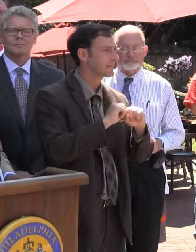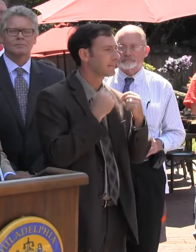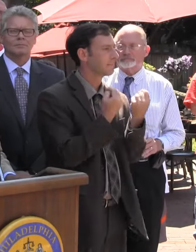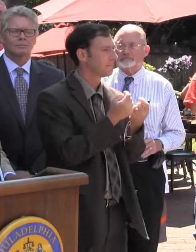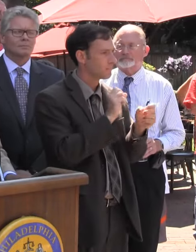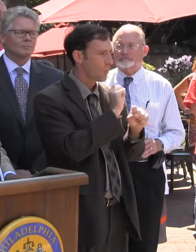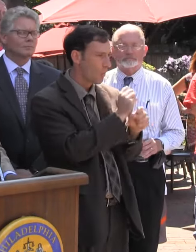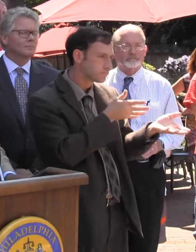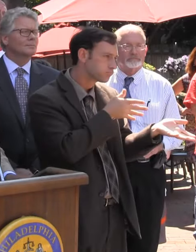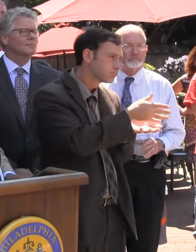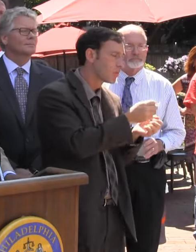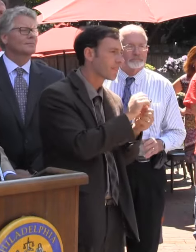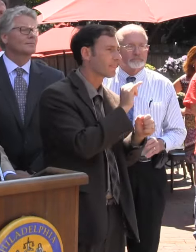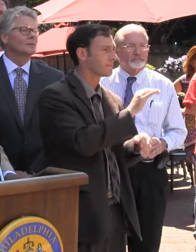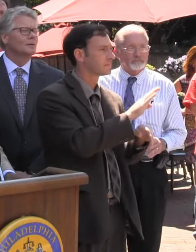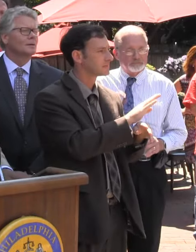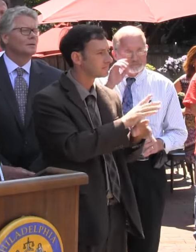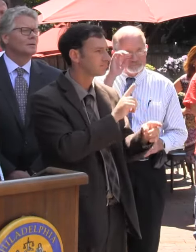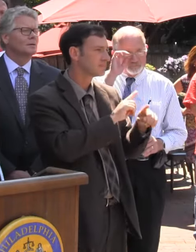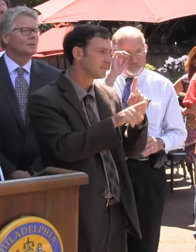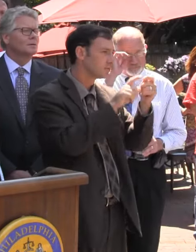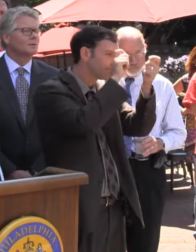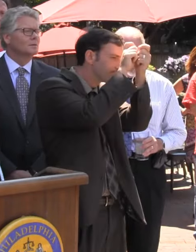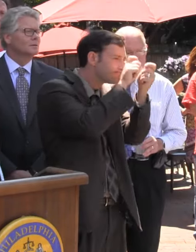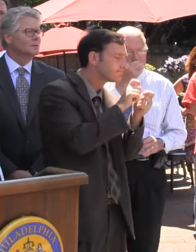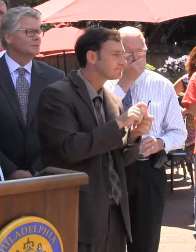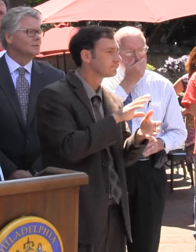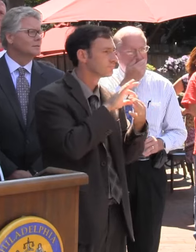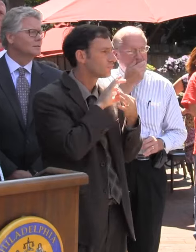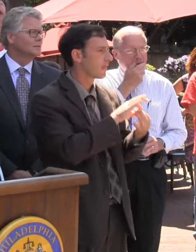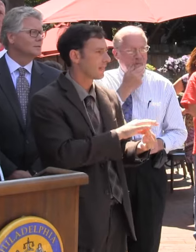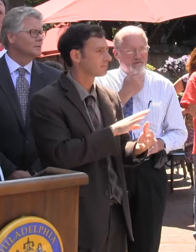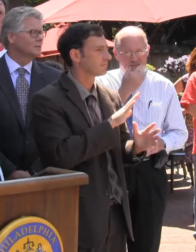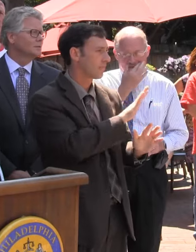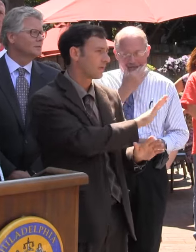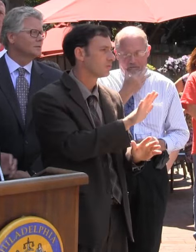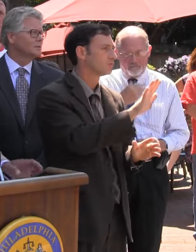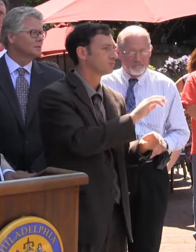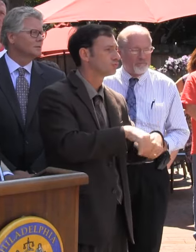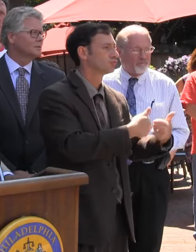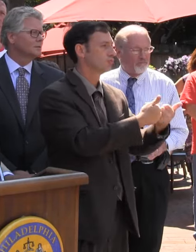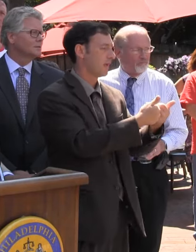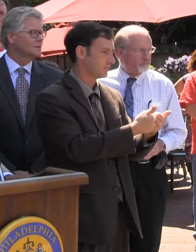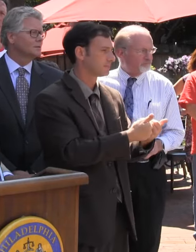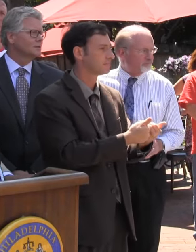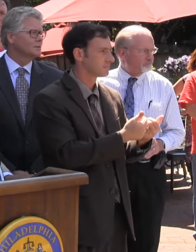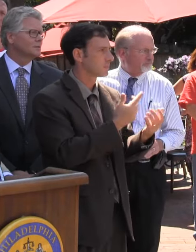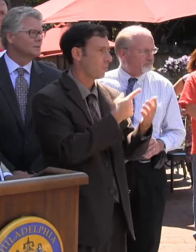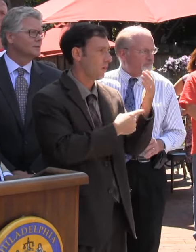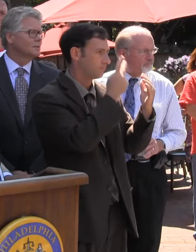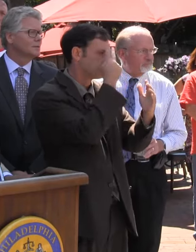business on maybe some specifics related to their challenges that they are anticipating.